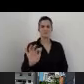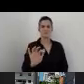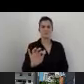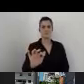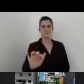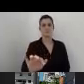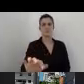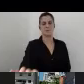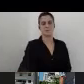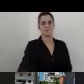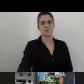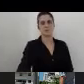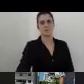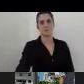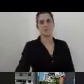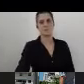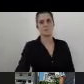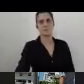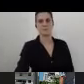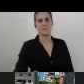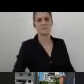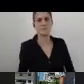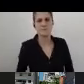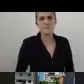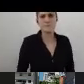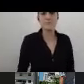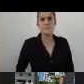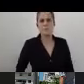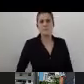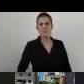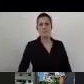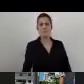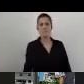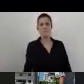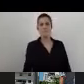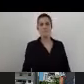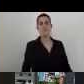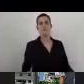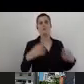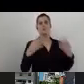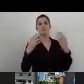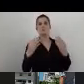It's really good to share a little bit about our experience.